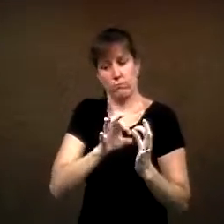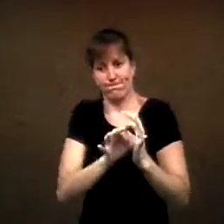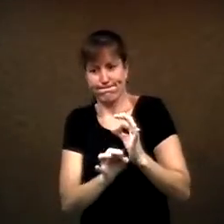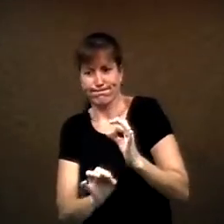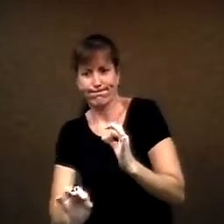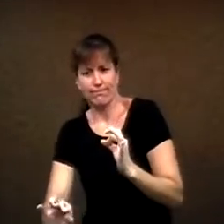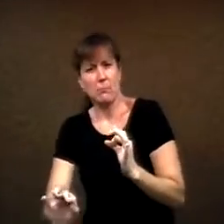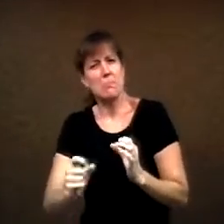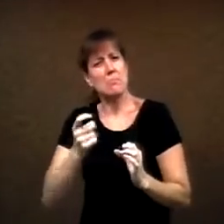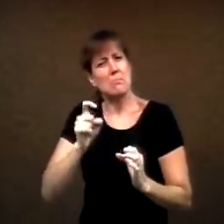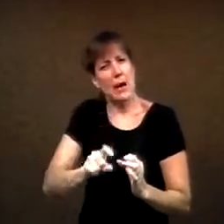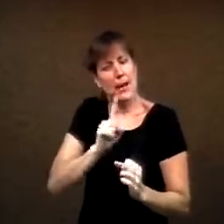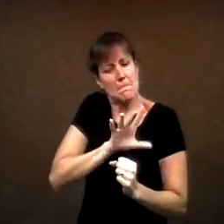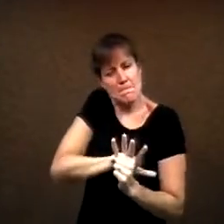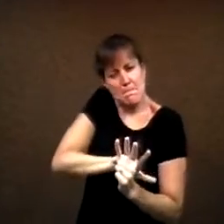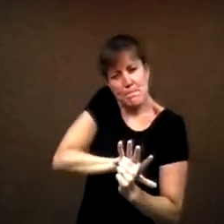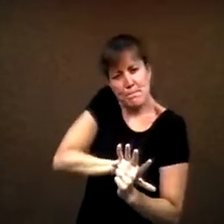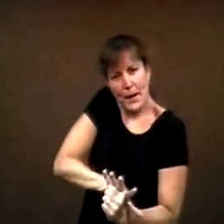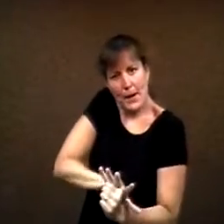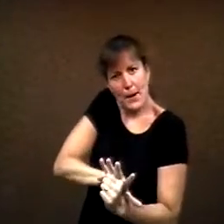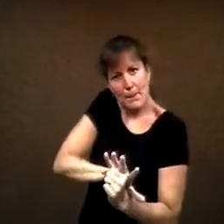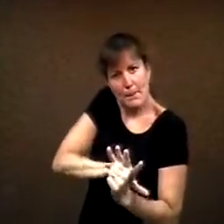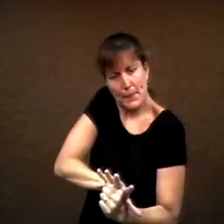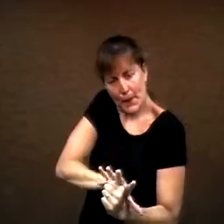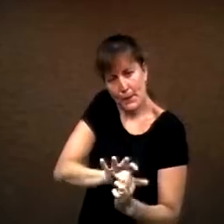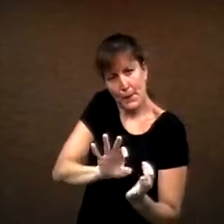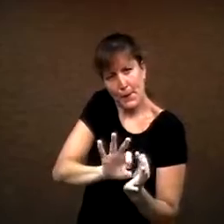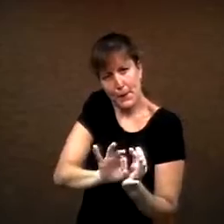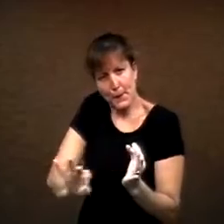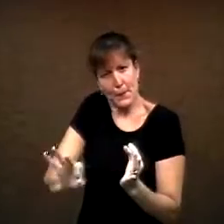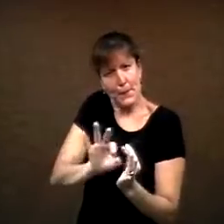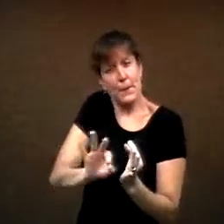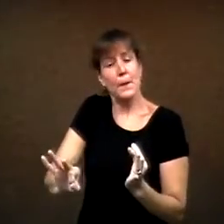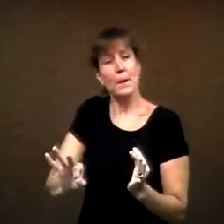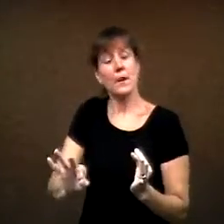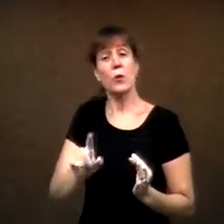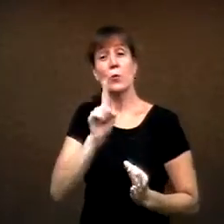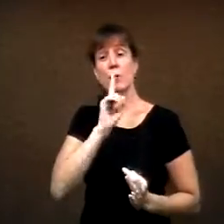pressure in these vessels at all times. Your cardiovascular system is a closed loop.